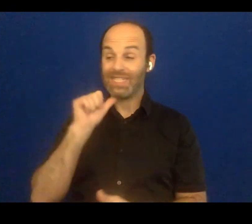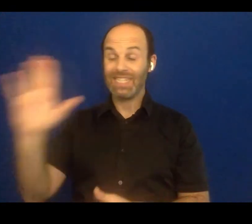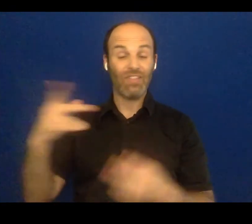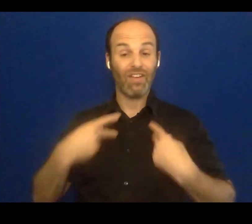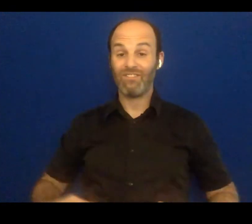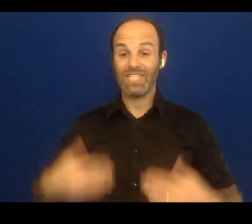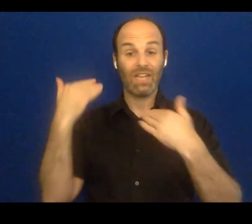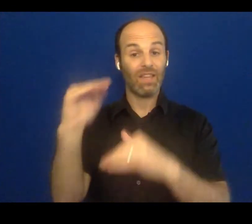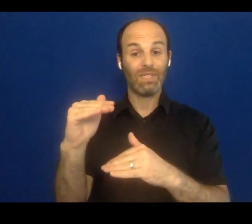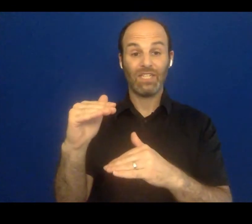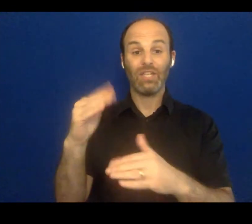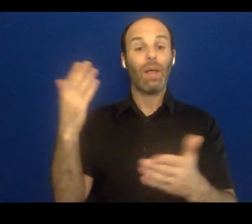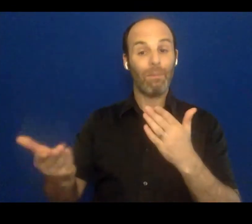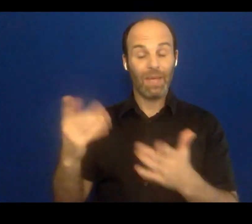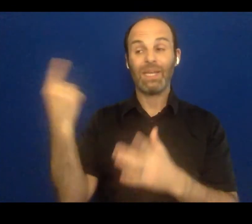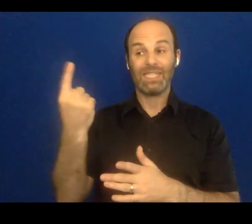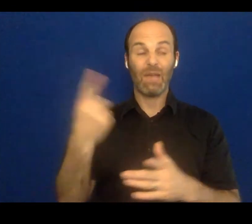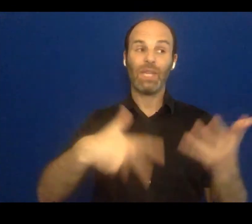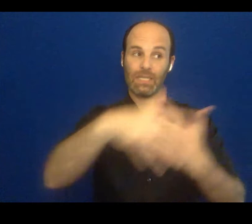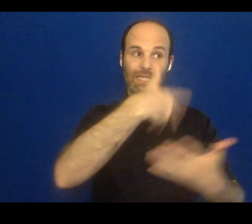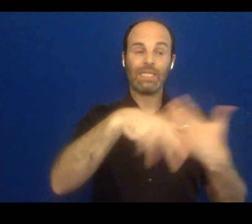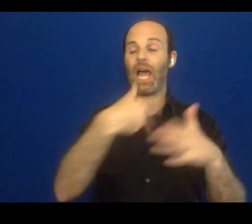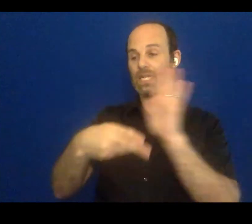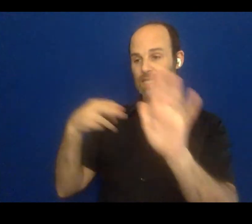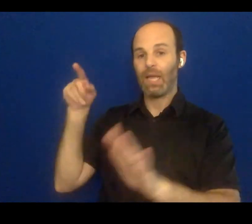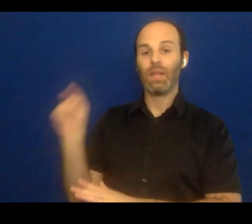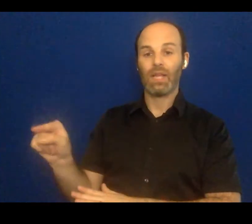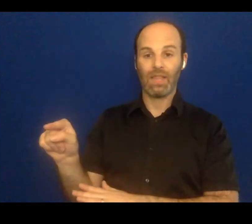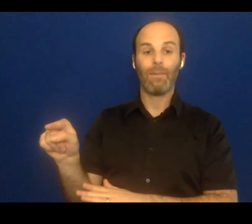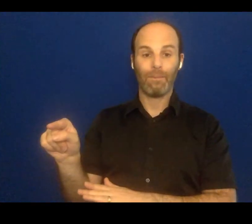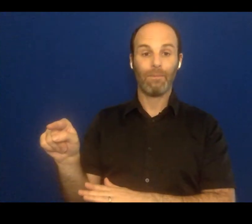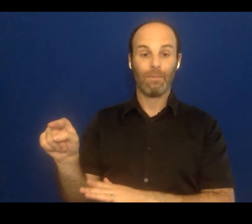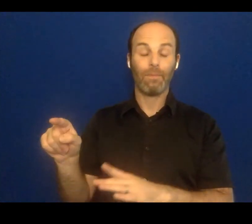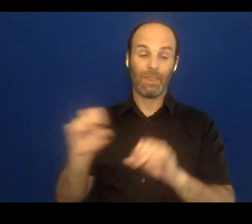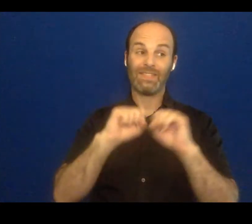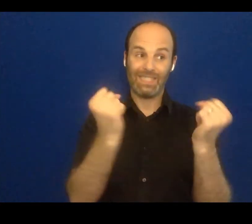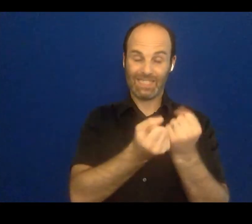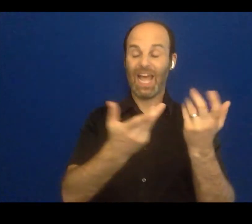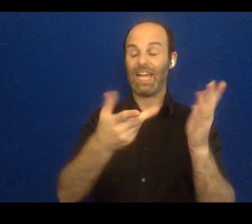IT MIGHT BE SOMETHING THAT SOCIETY IS PLACING UPON THEM. SO JUST I'M HAPPY TO KNOW THERE